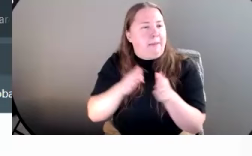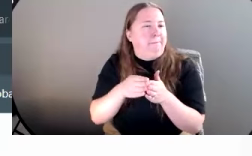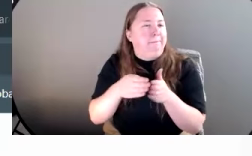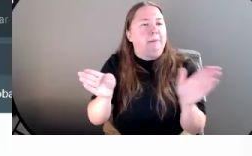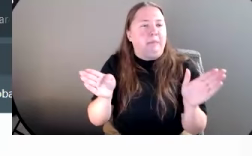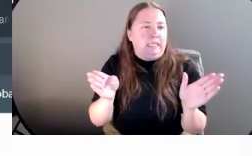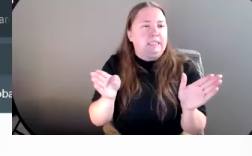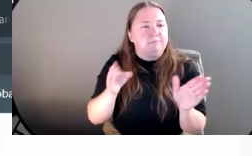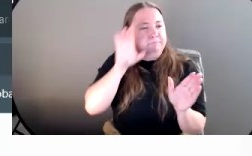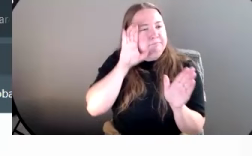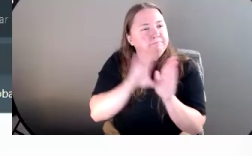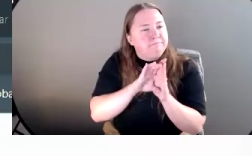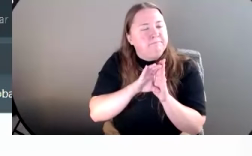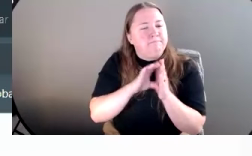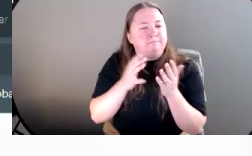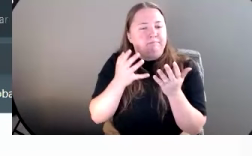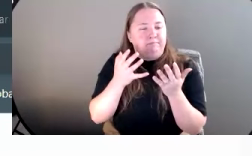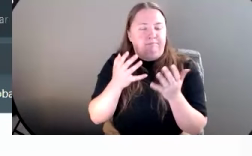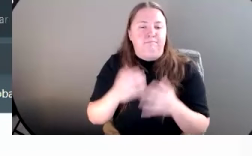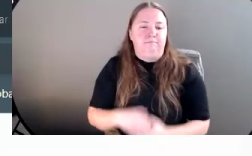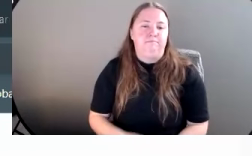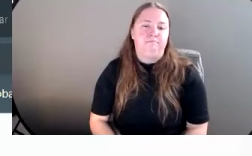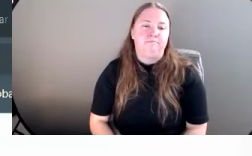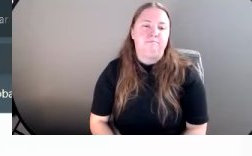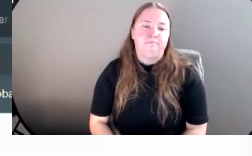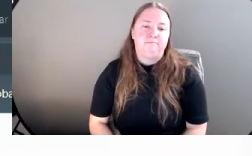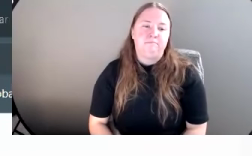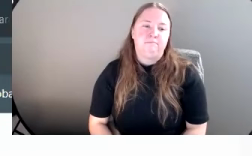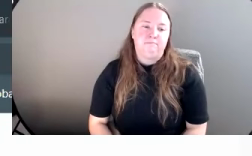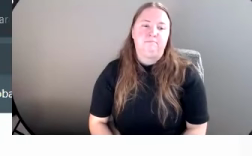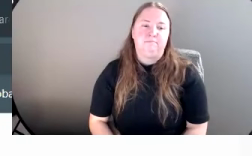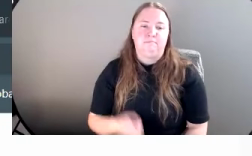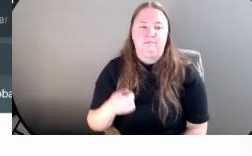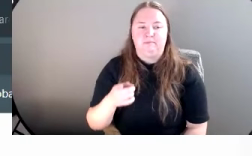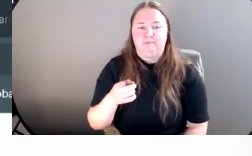And again, these have all been vetted from the, OERI and